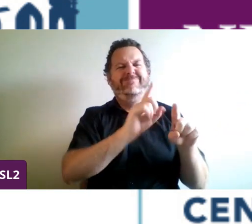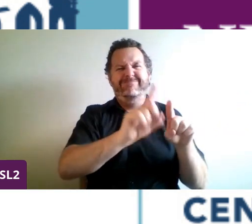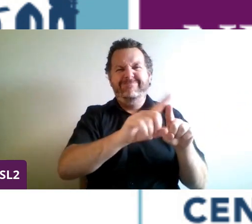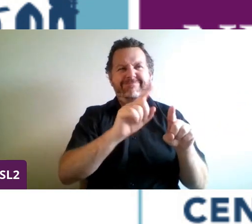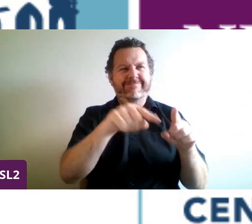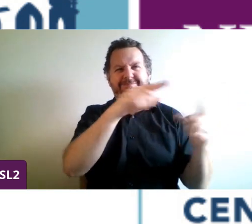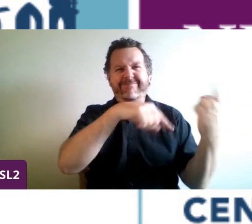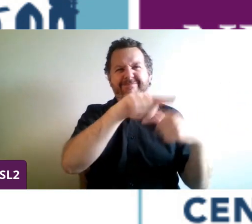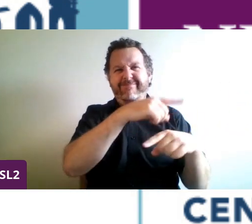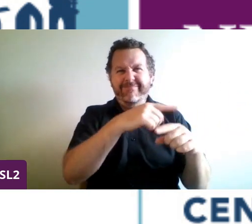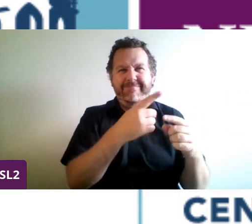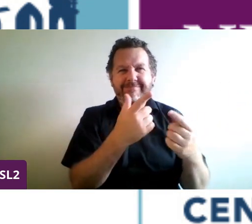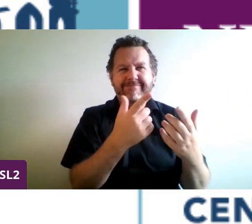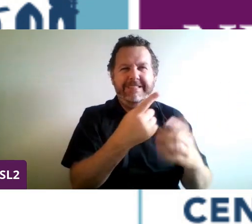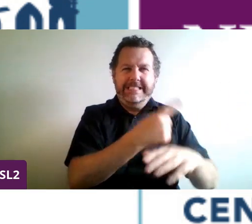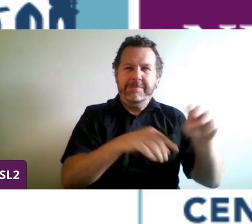You need to go and watch that documentary.